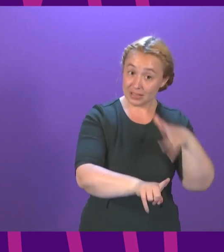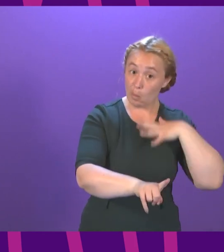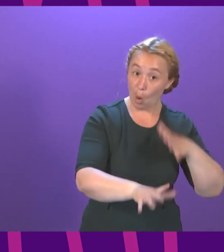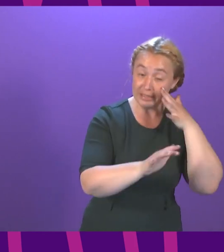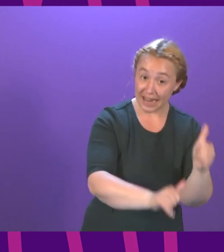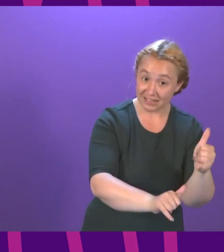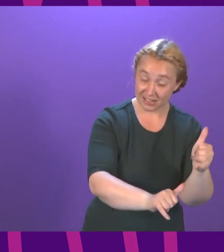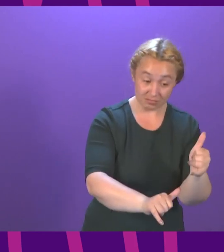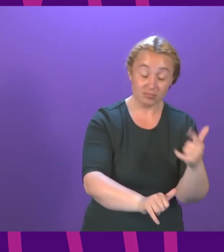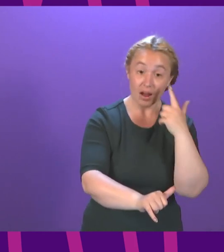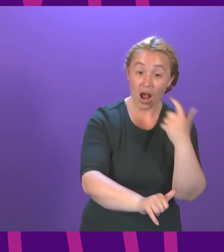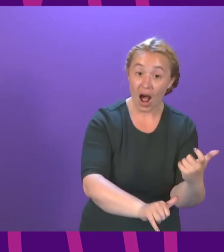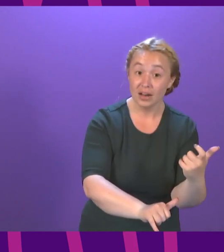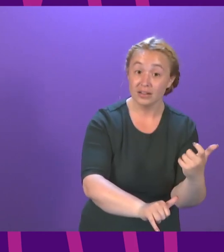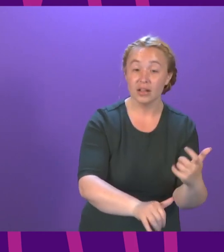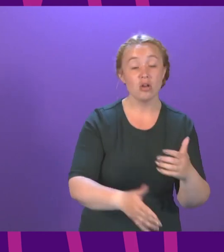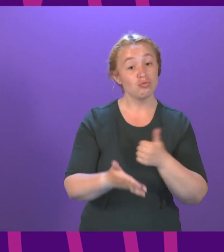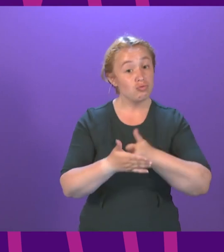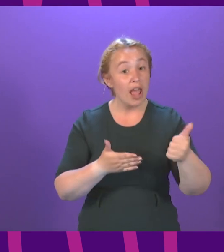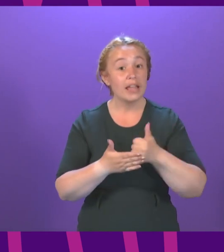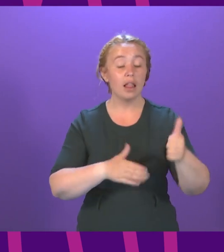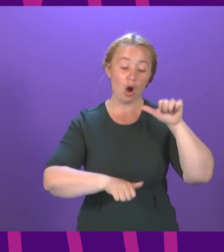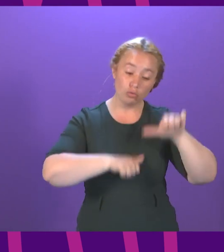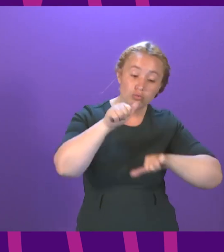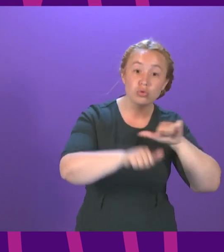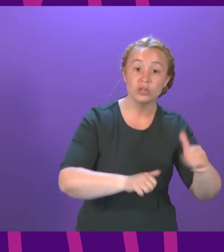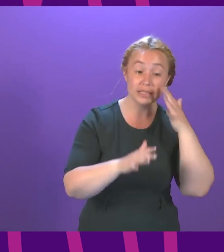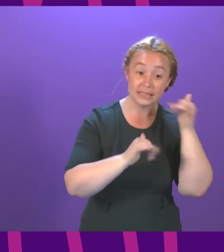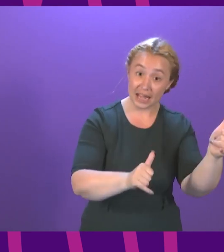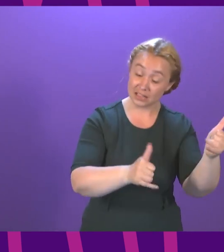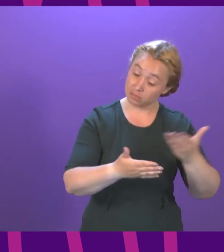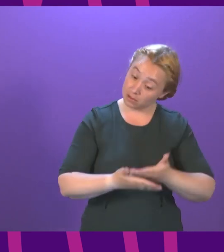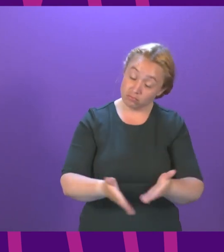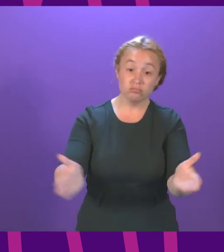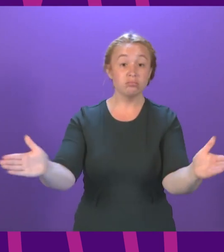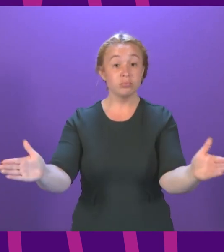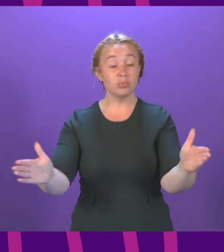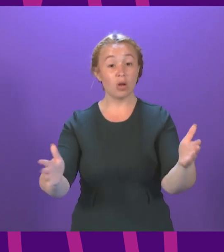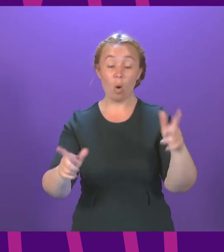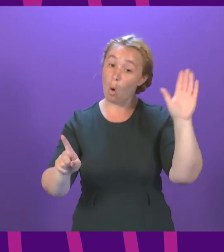have extended routine regular testing to the whole population through lateral flow devices.